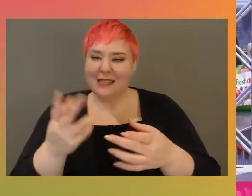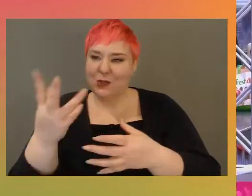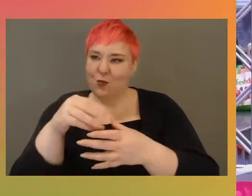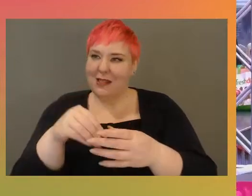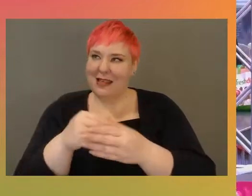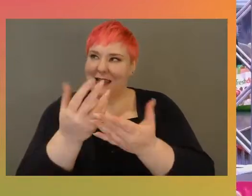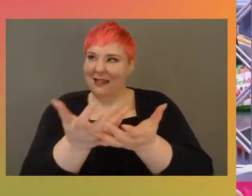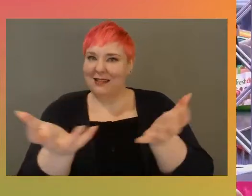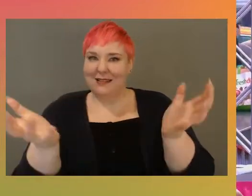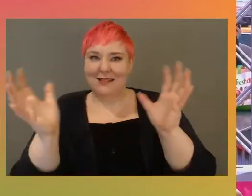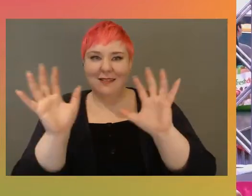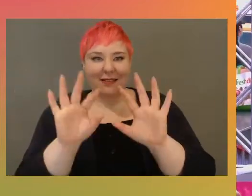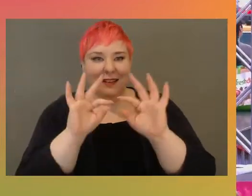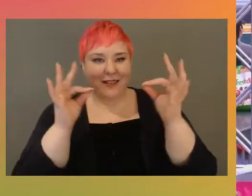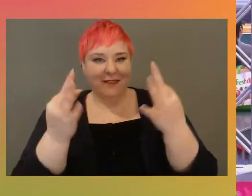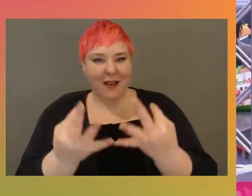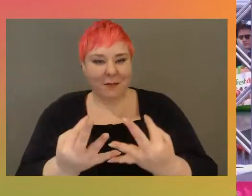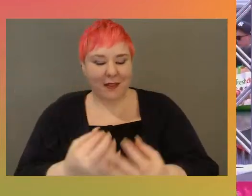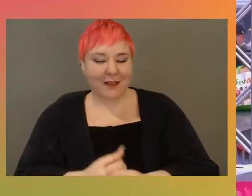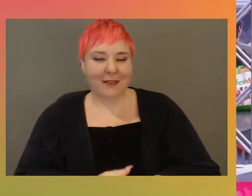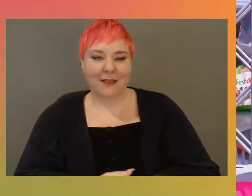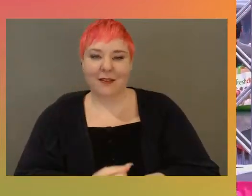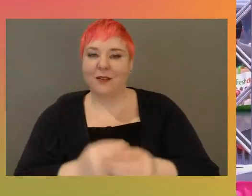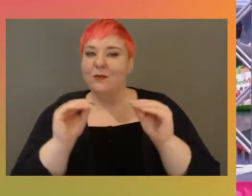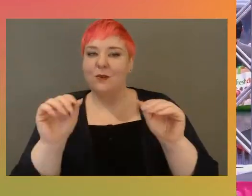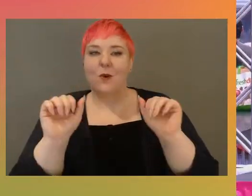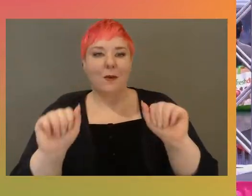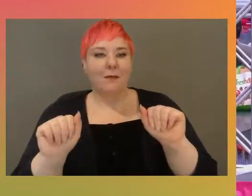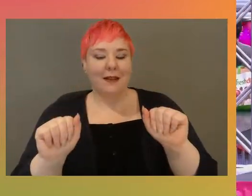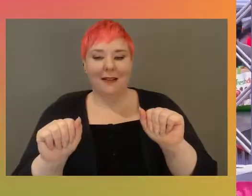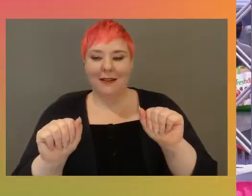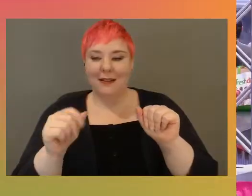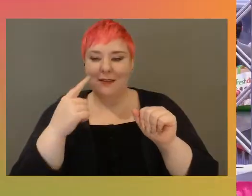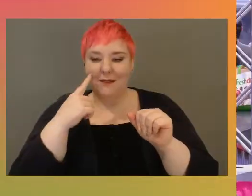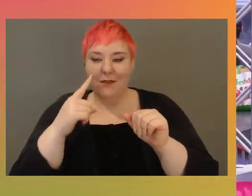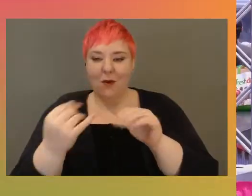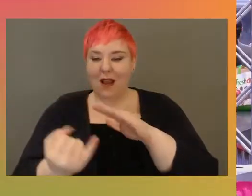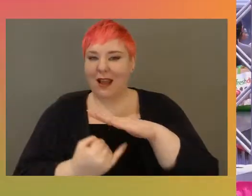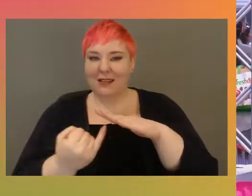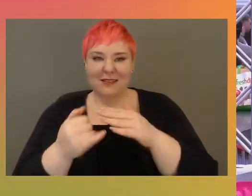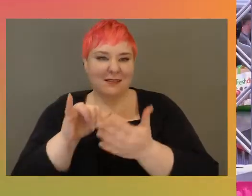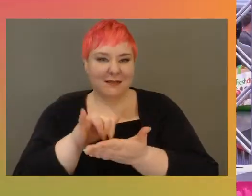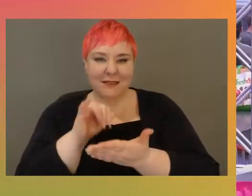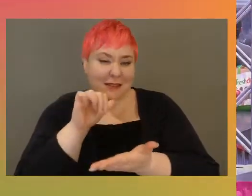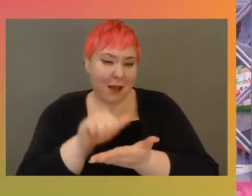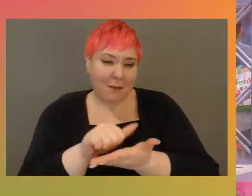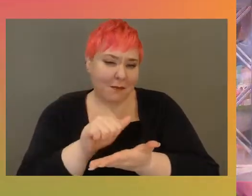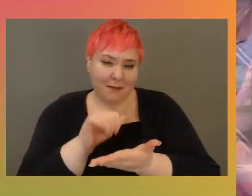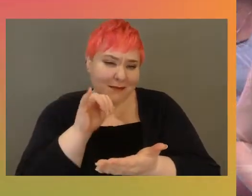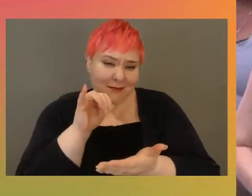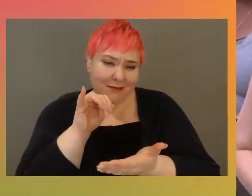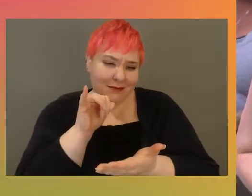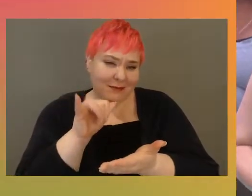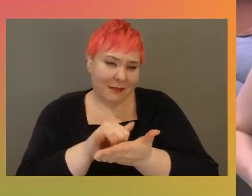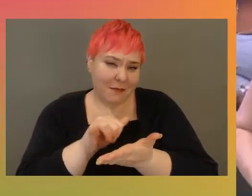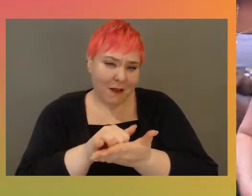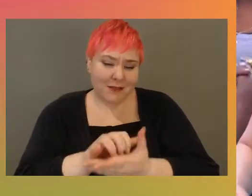CLASS TONIGHT, UNDERSTAND, YOUR